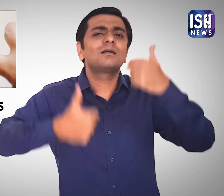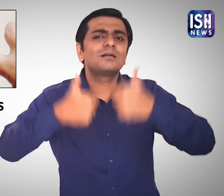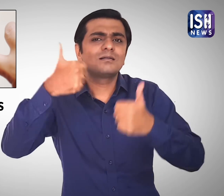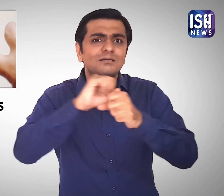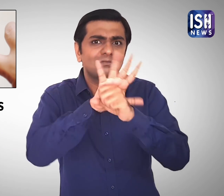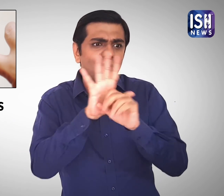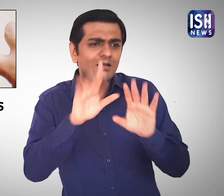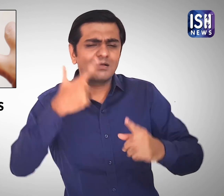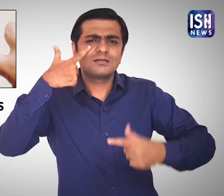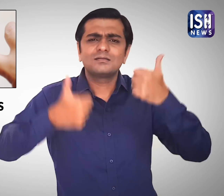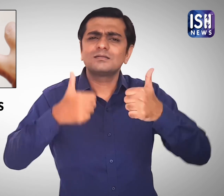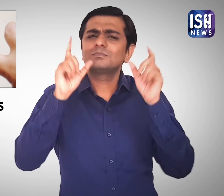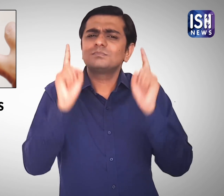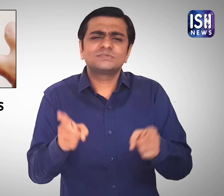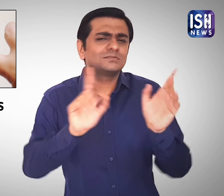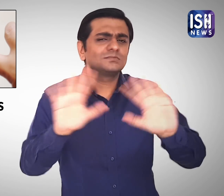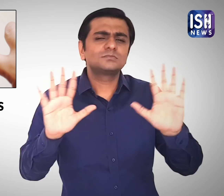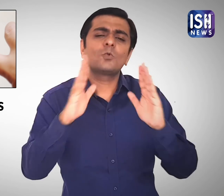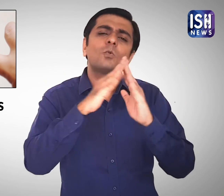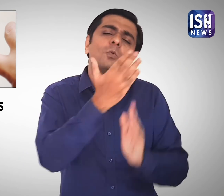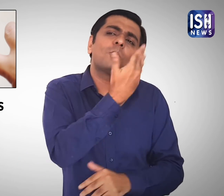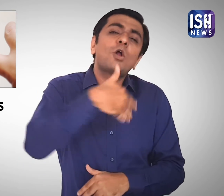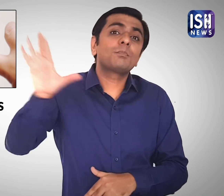They also will be discharged without testing.